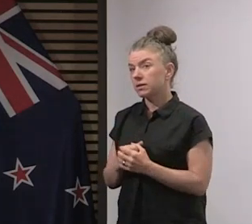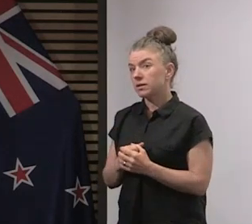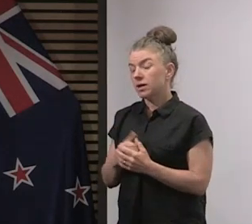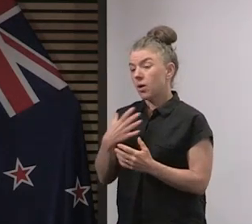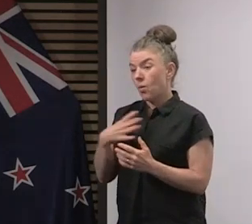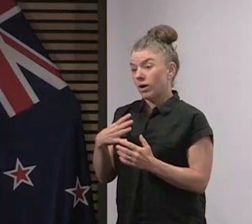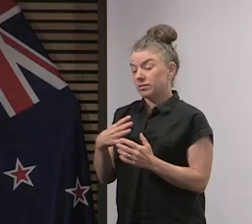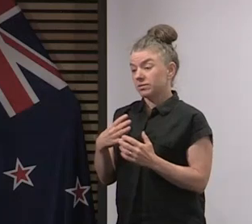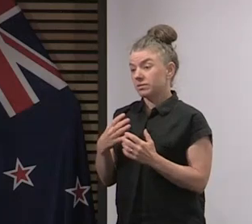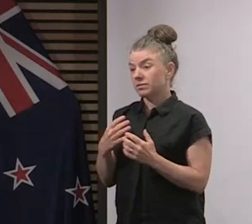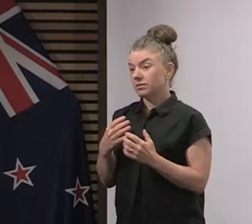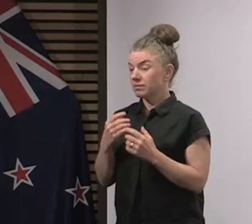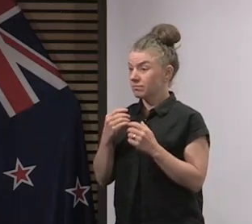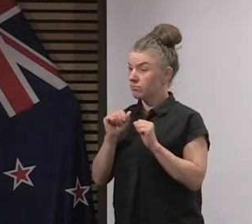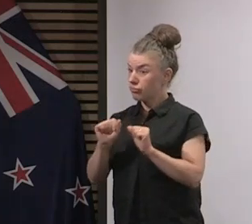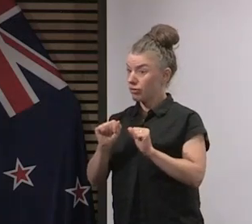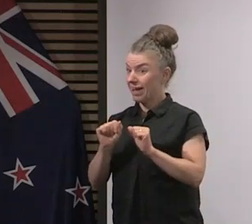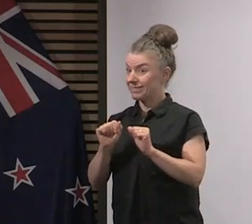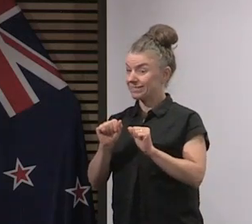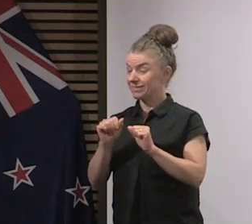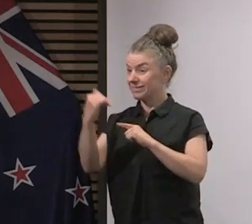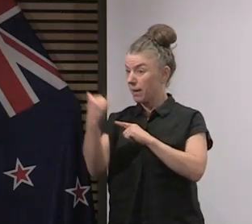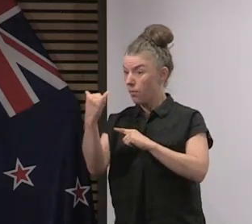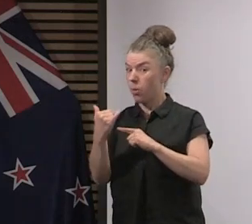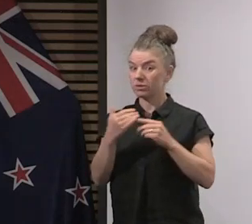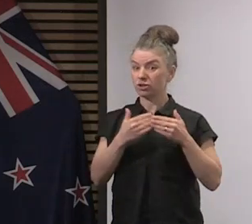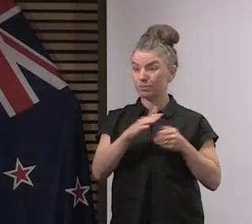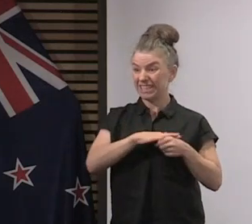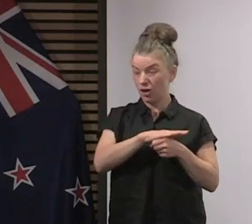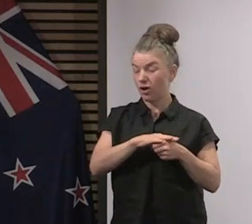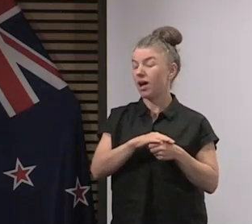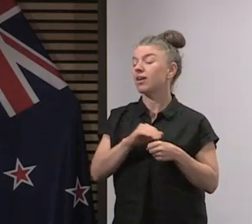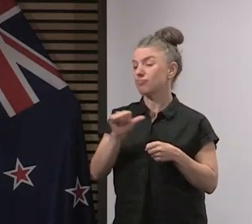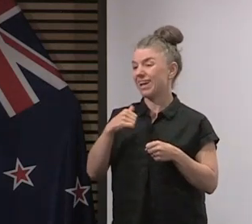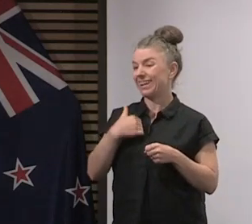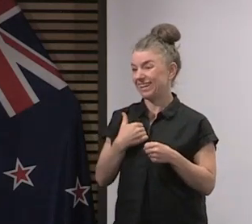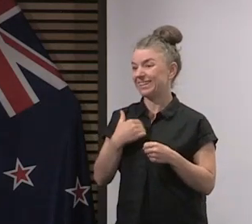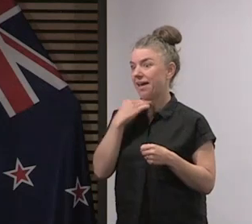In terms of the latter question absolutely if we want to strengthen the approach and